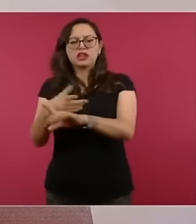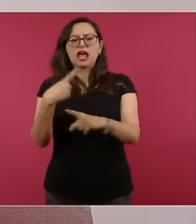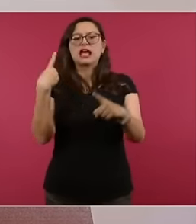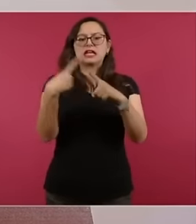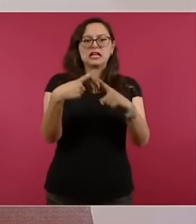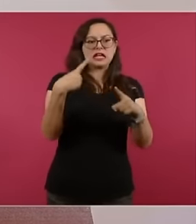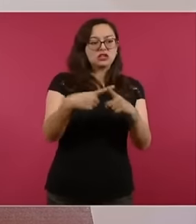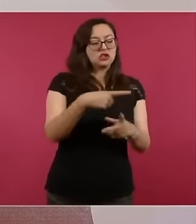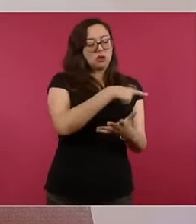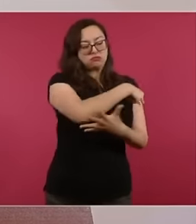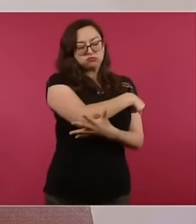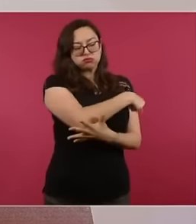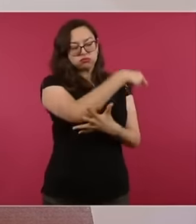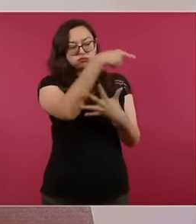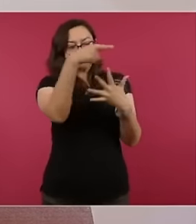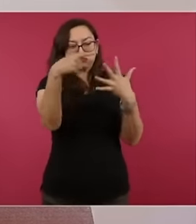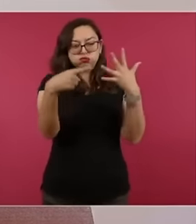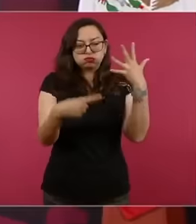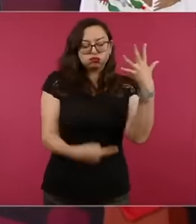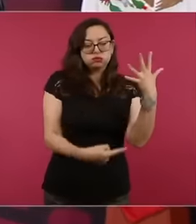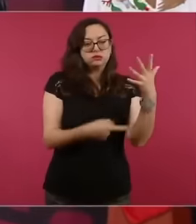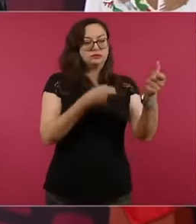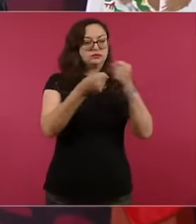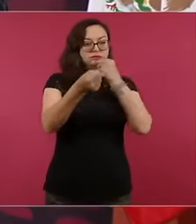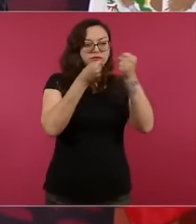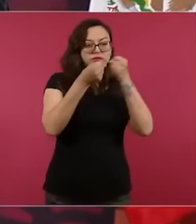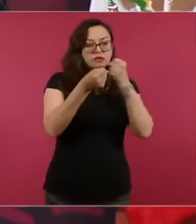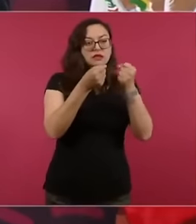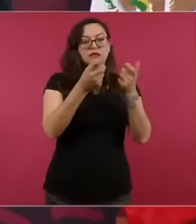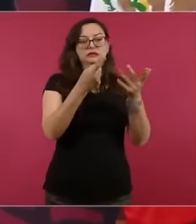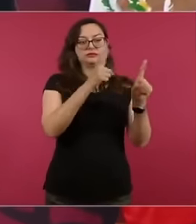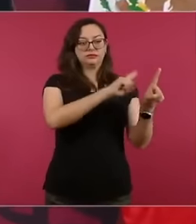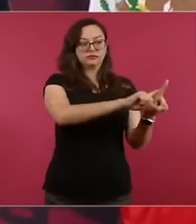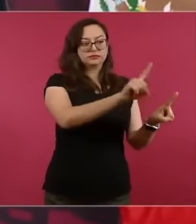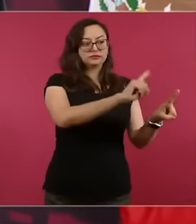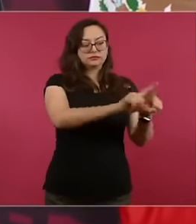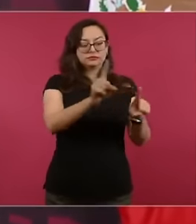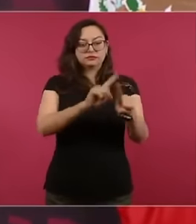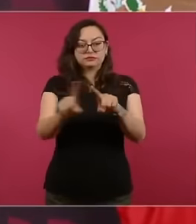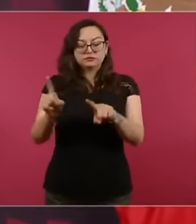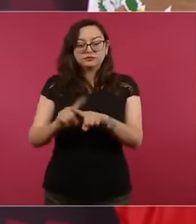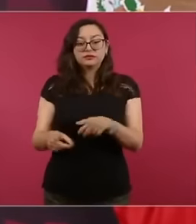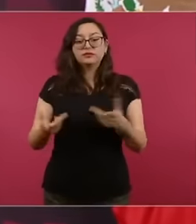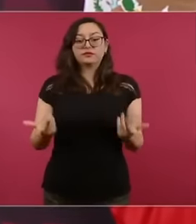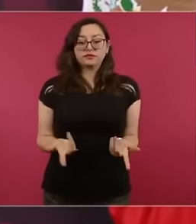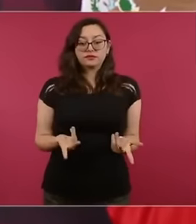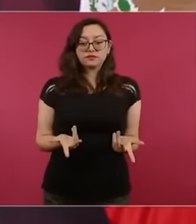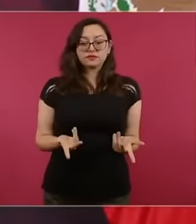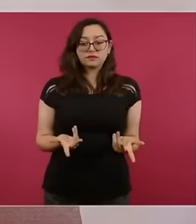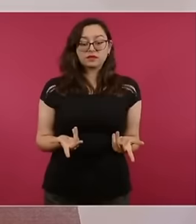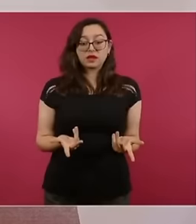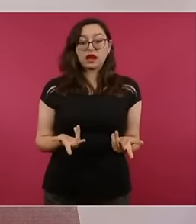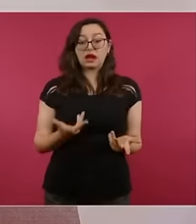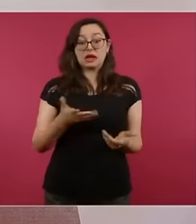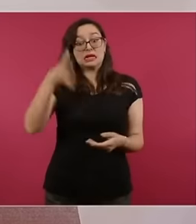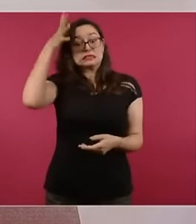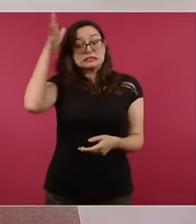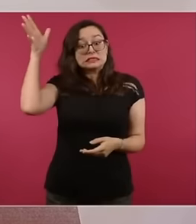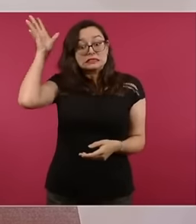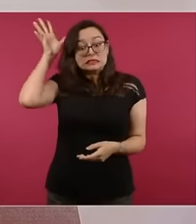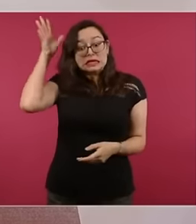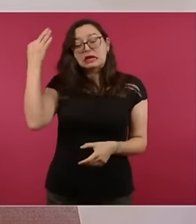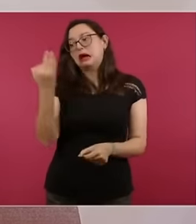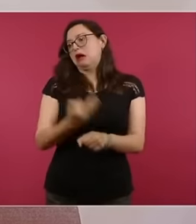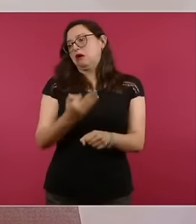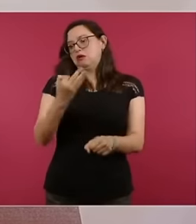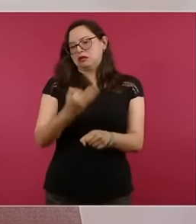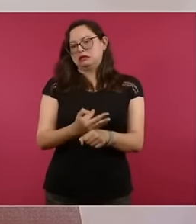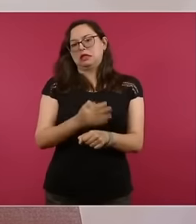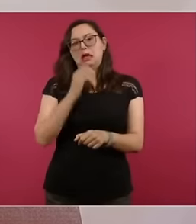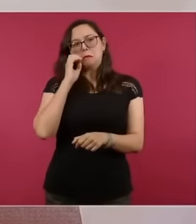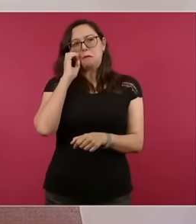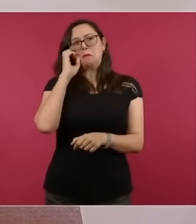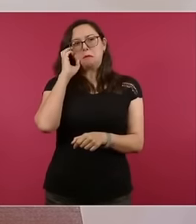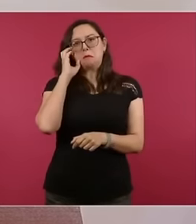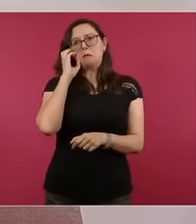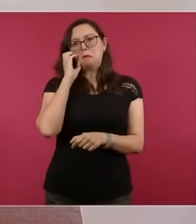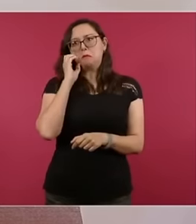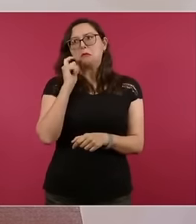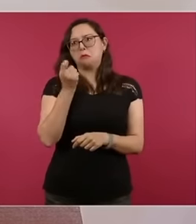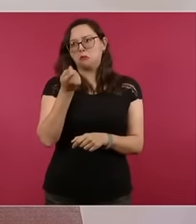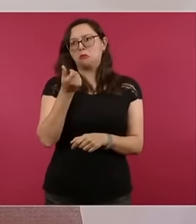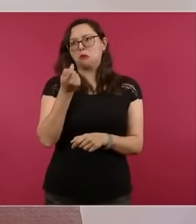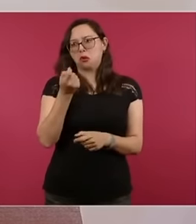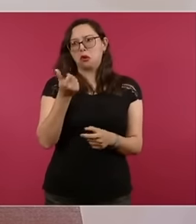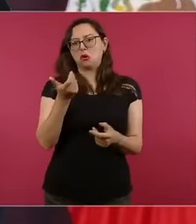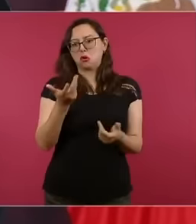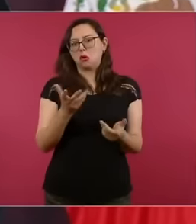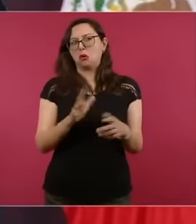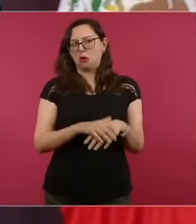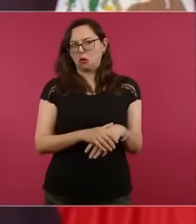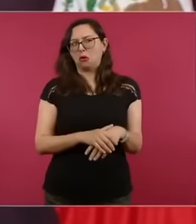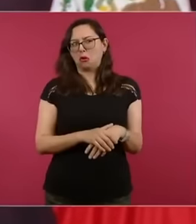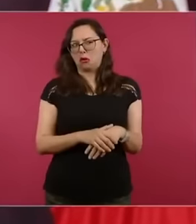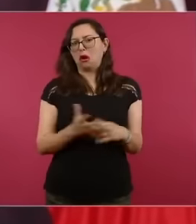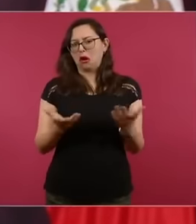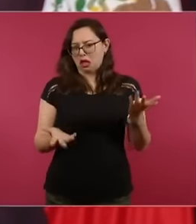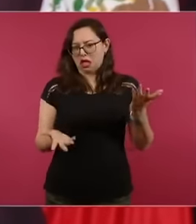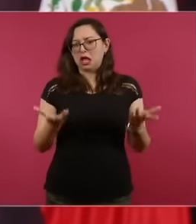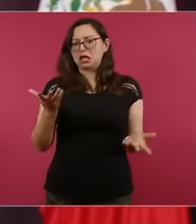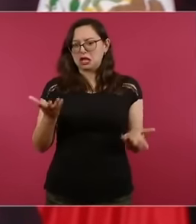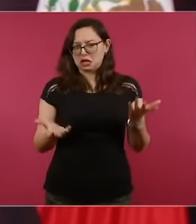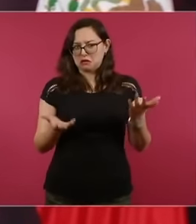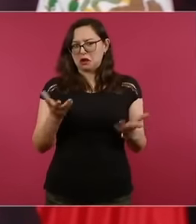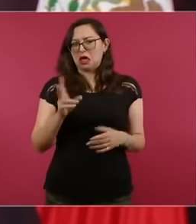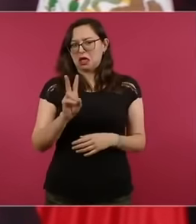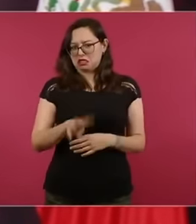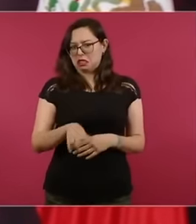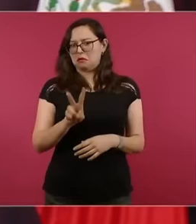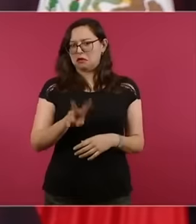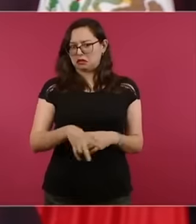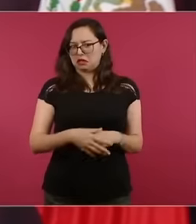Azteca formula, which is now more balanced, objective, and plural than ever.